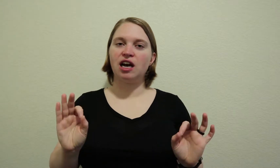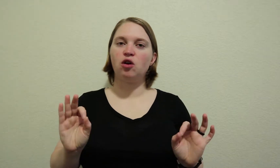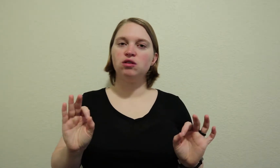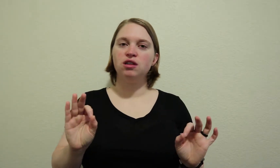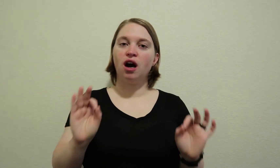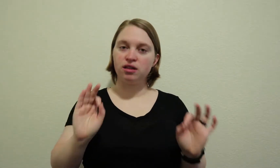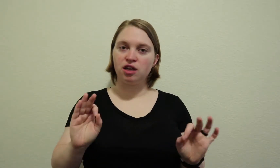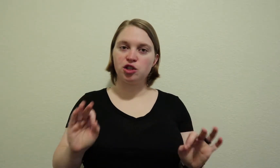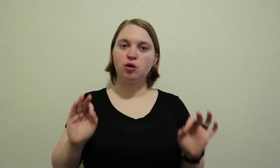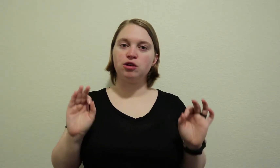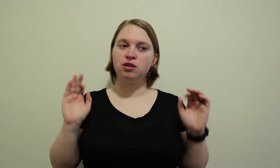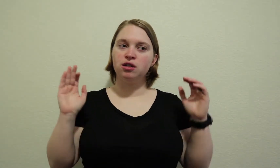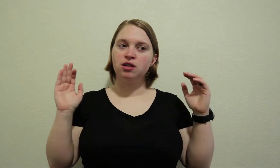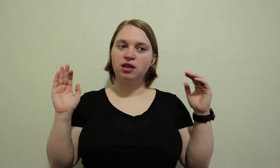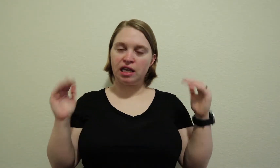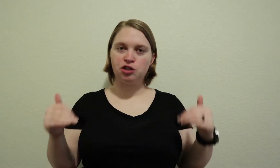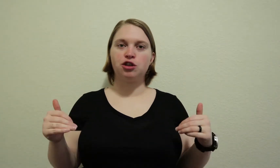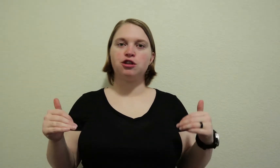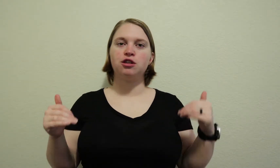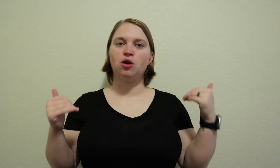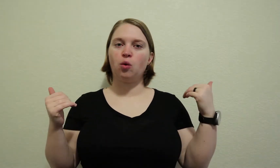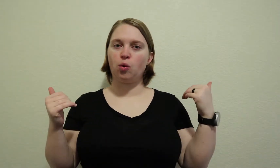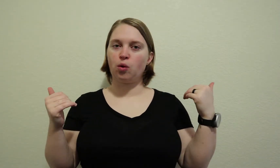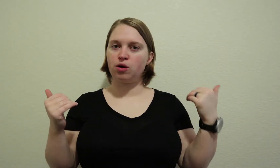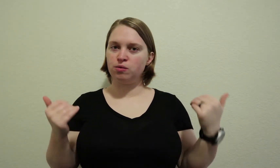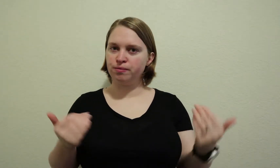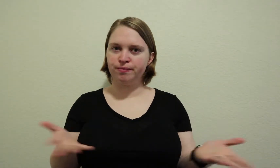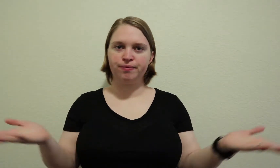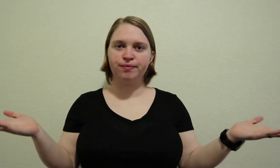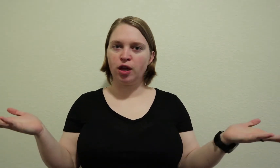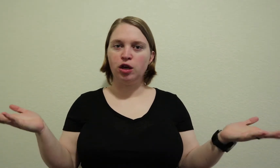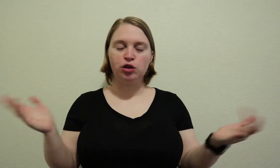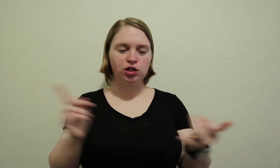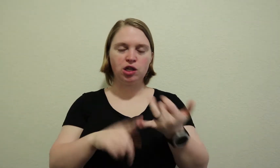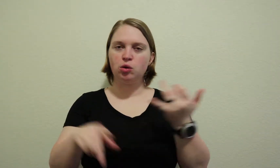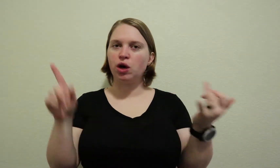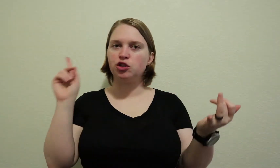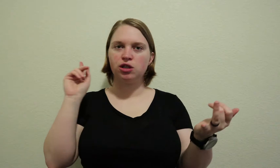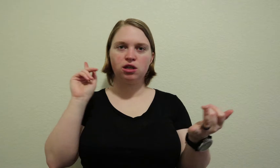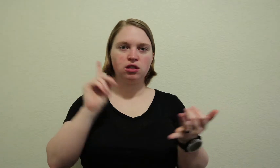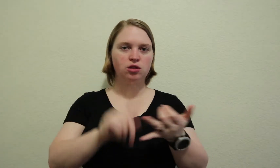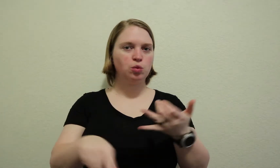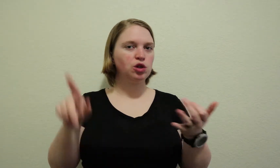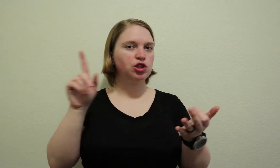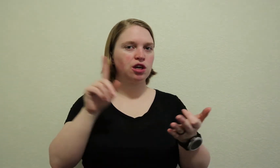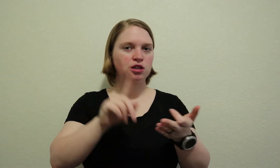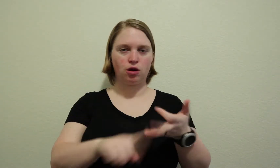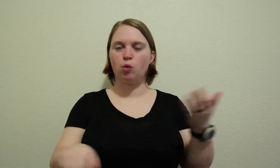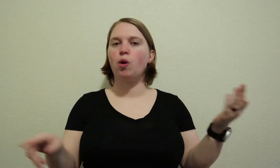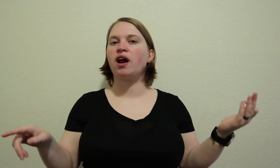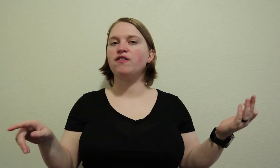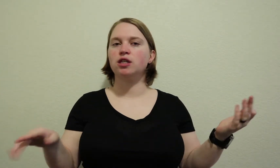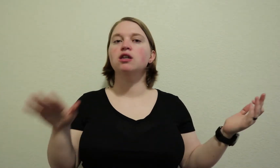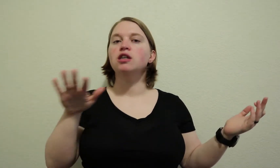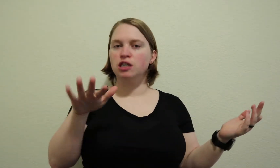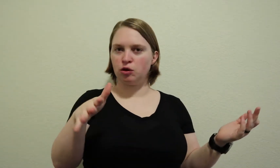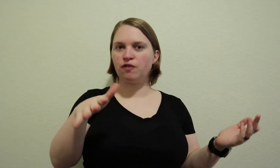tell unless you're injured or using crutches, wheelchair, or whatever, you will